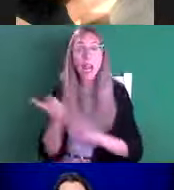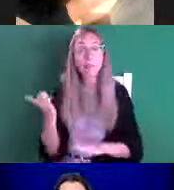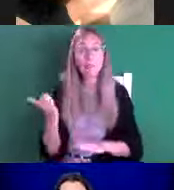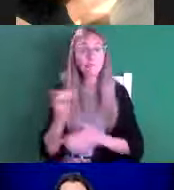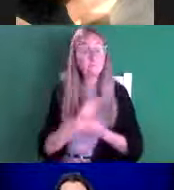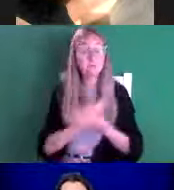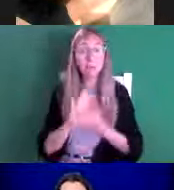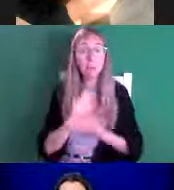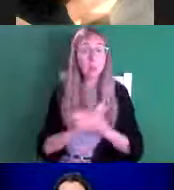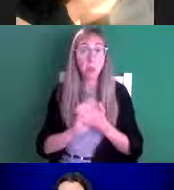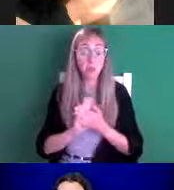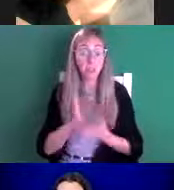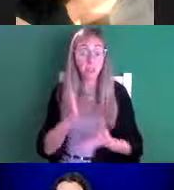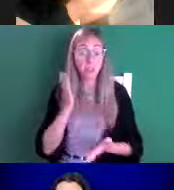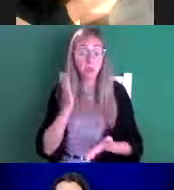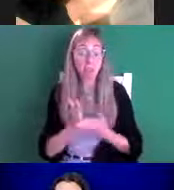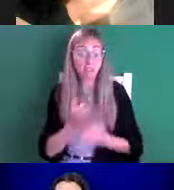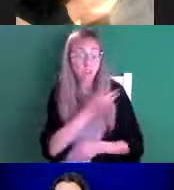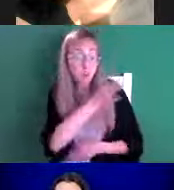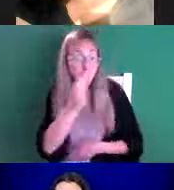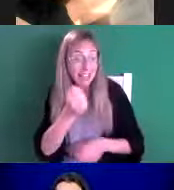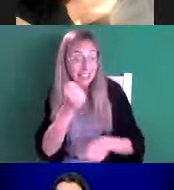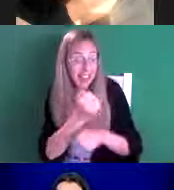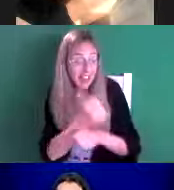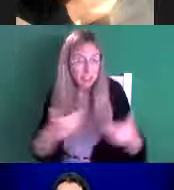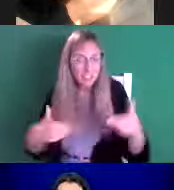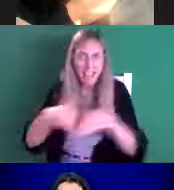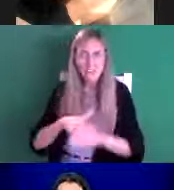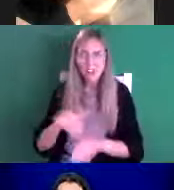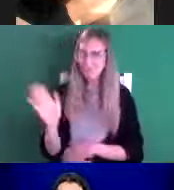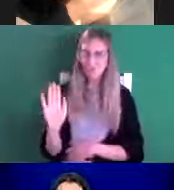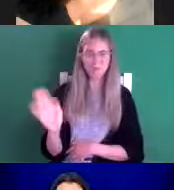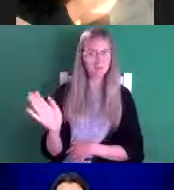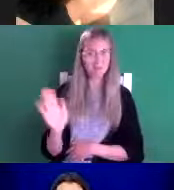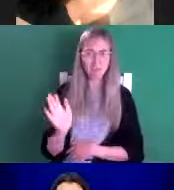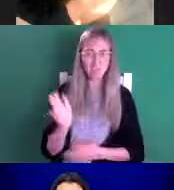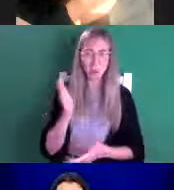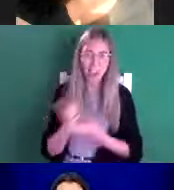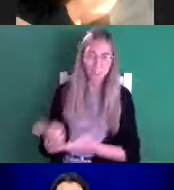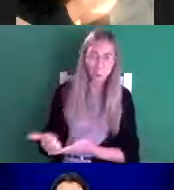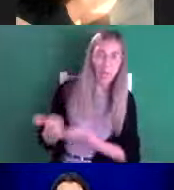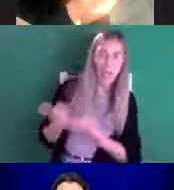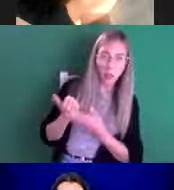to have participated in any way you wouldn't need a technician you wouldn't need any of the gallery